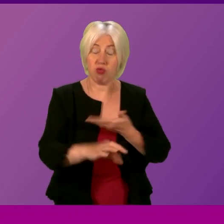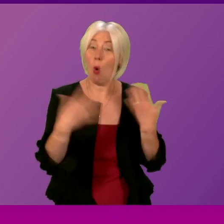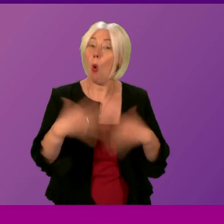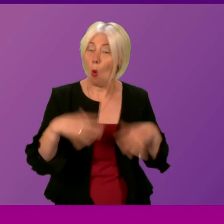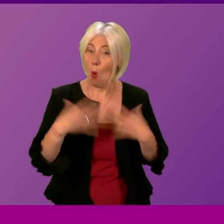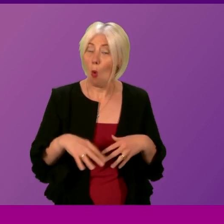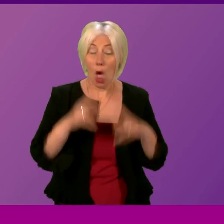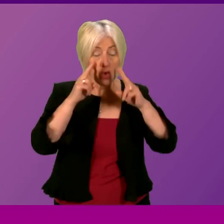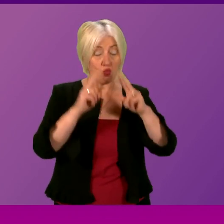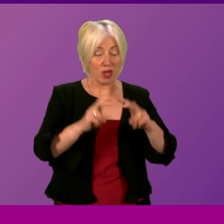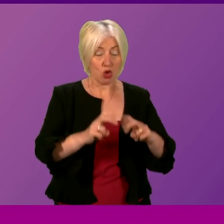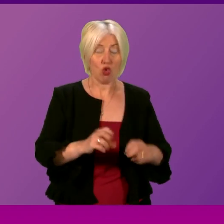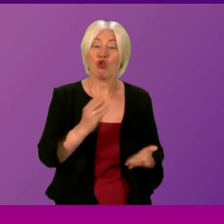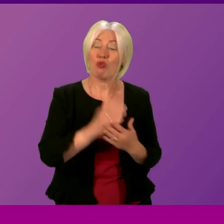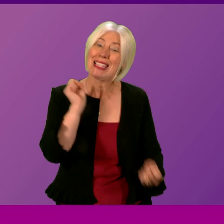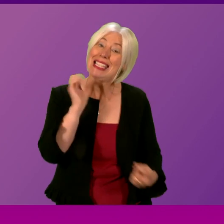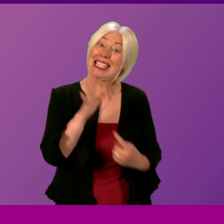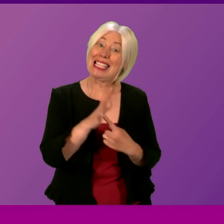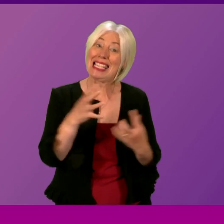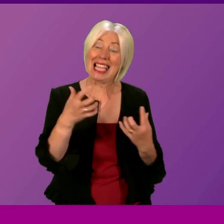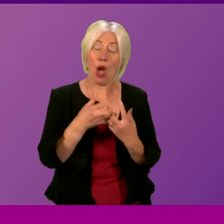Research is vital if we are to continue to develop new approaches to the prevention,